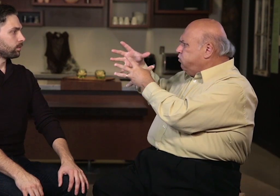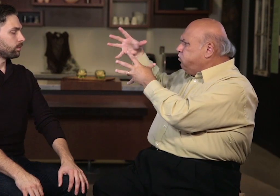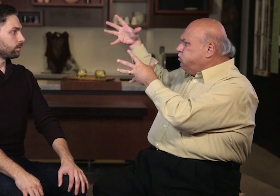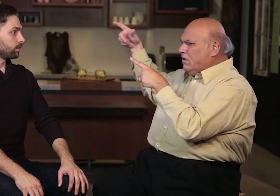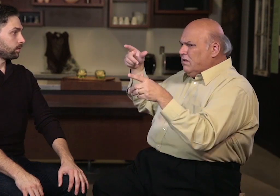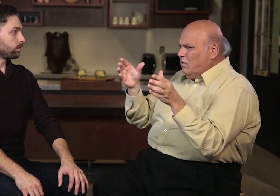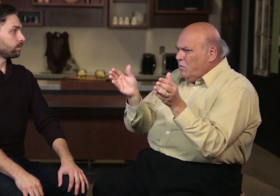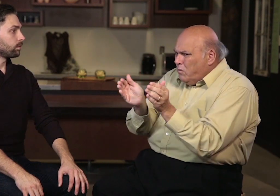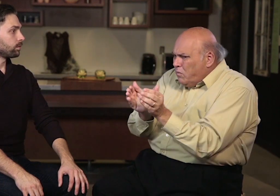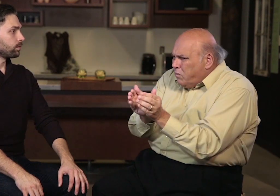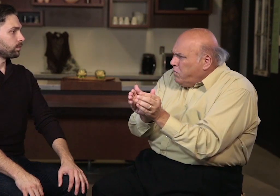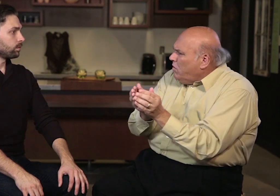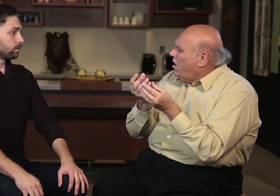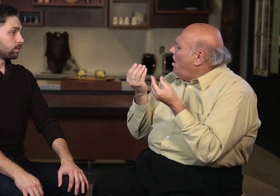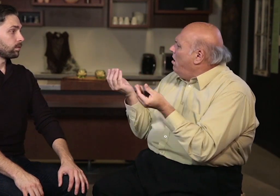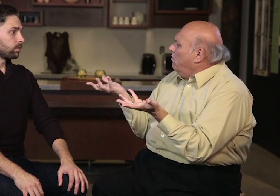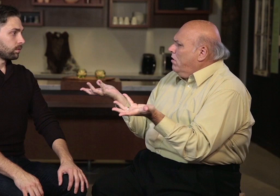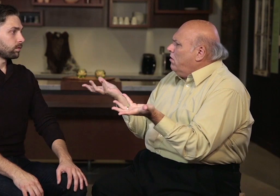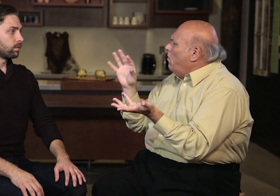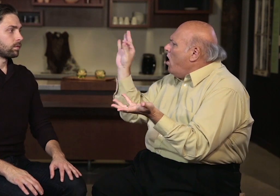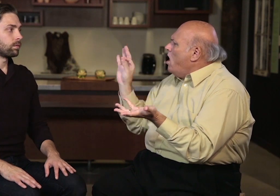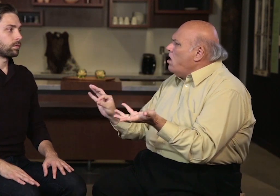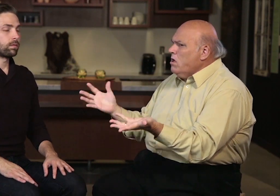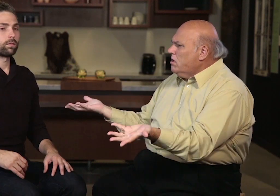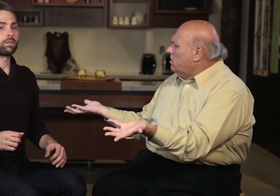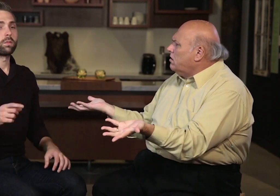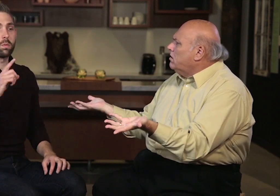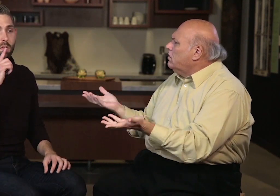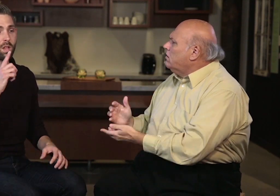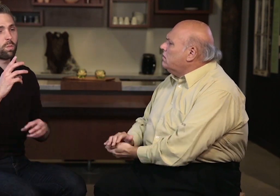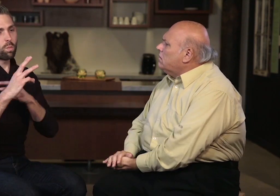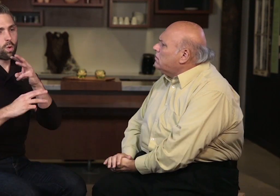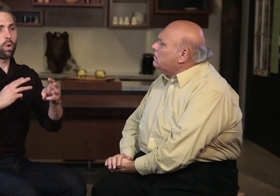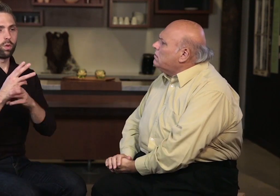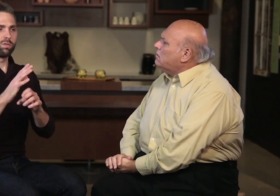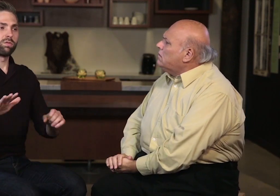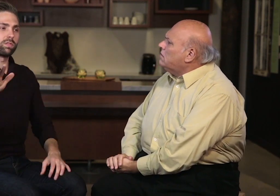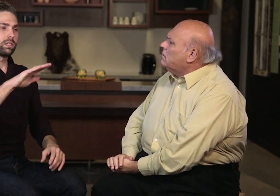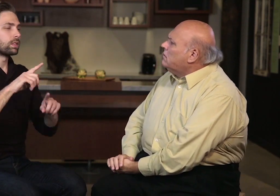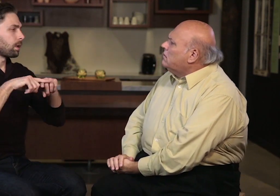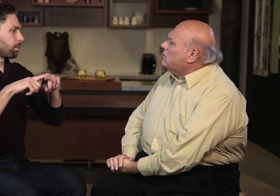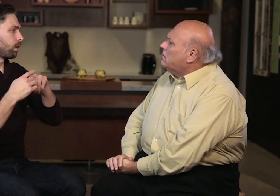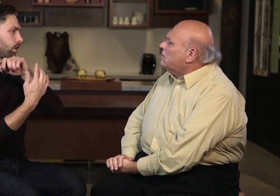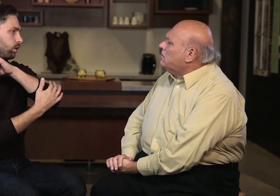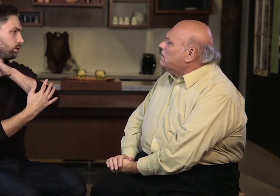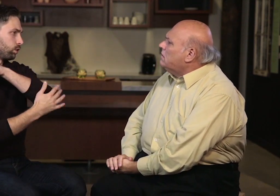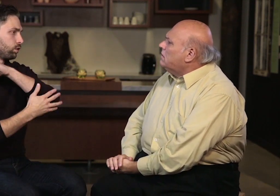business stays small. How do you do it, and why? It all depends on which part